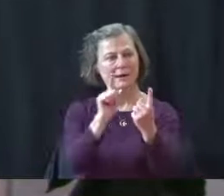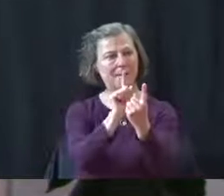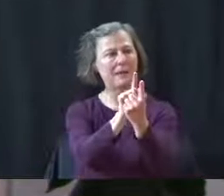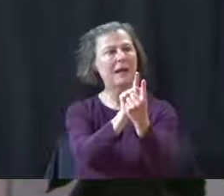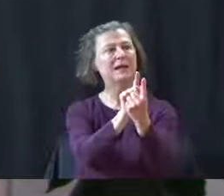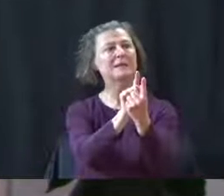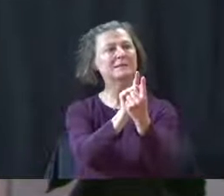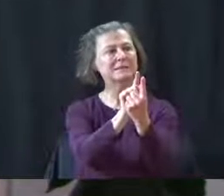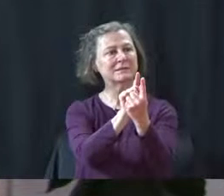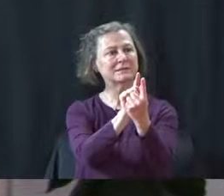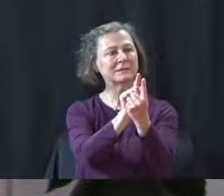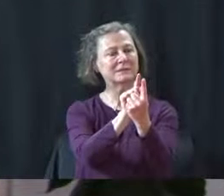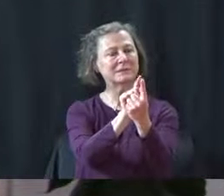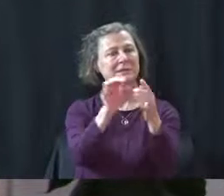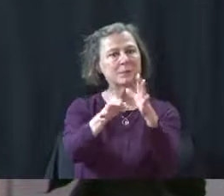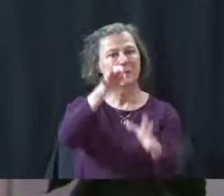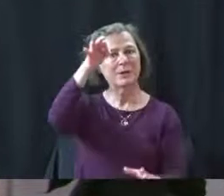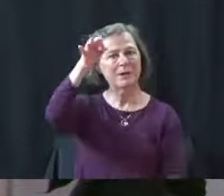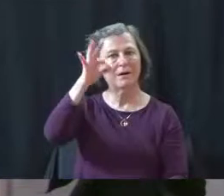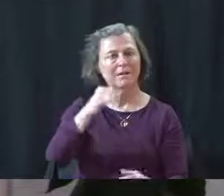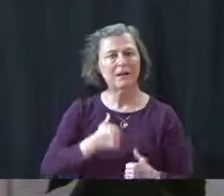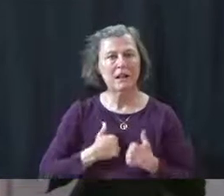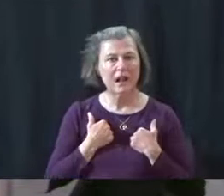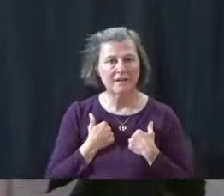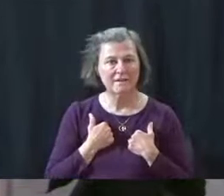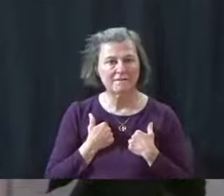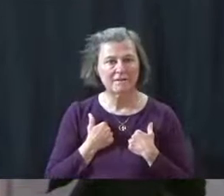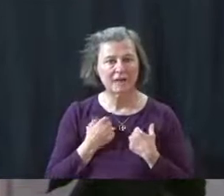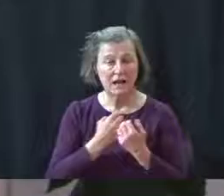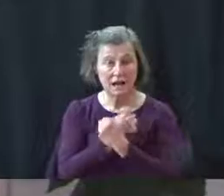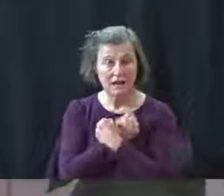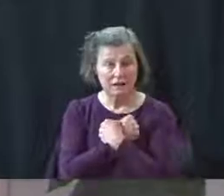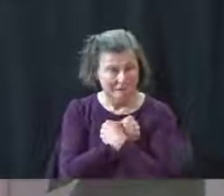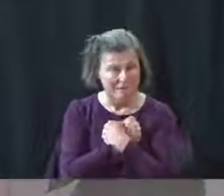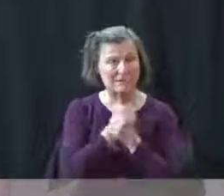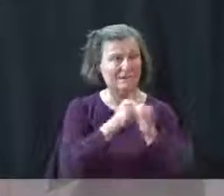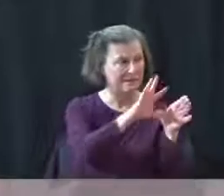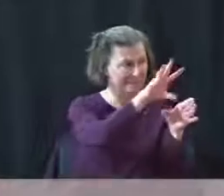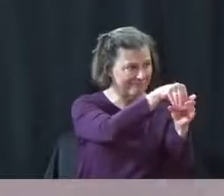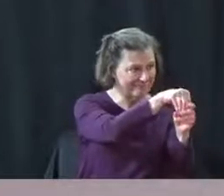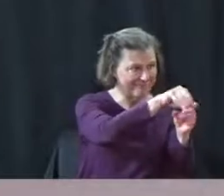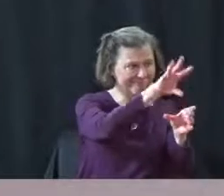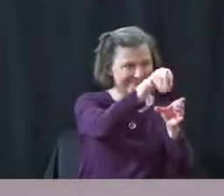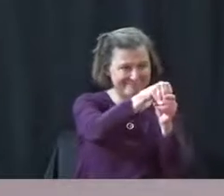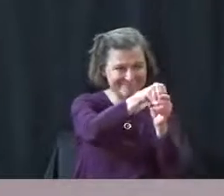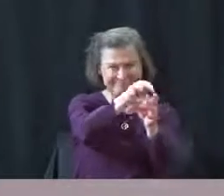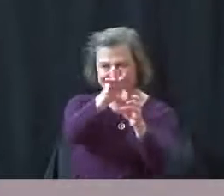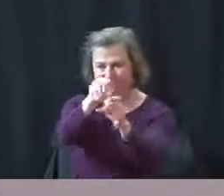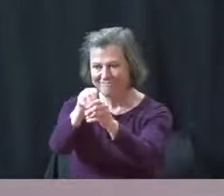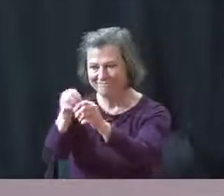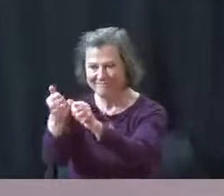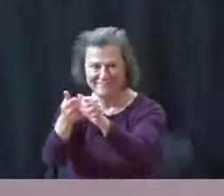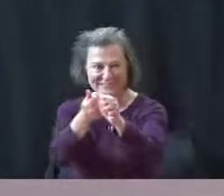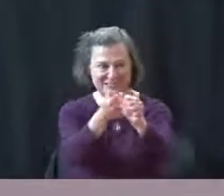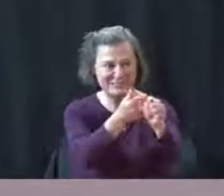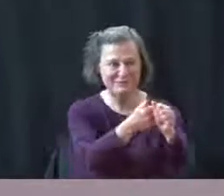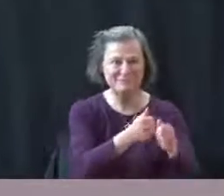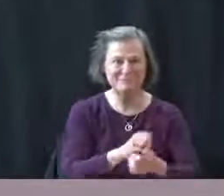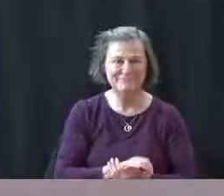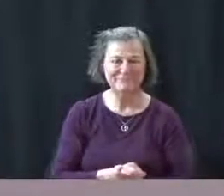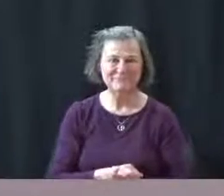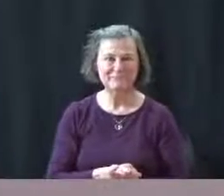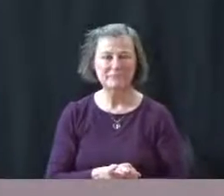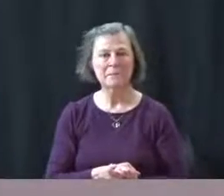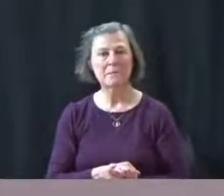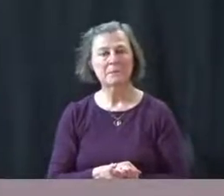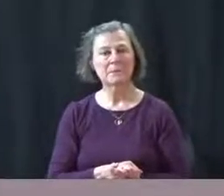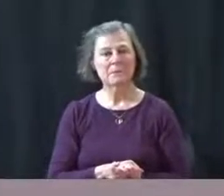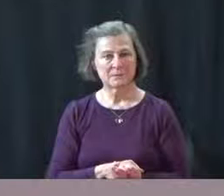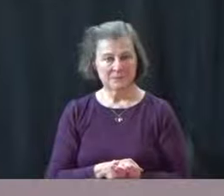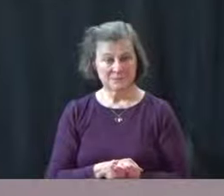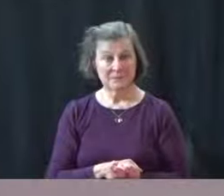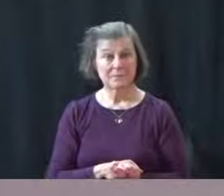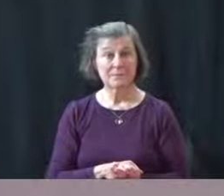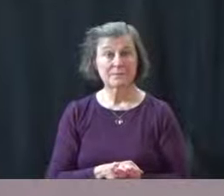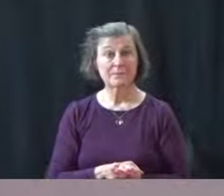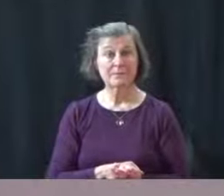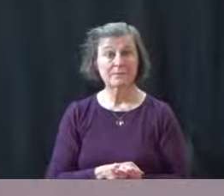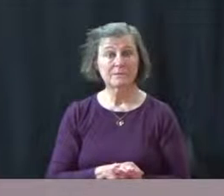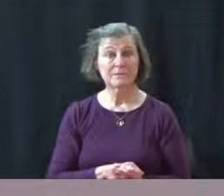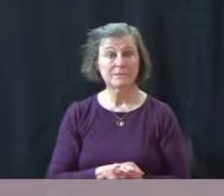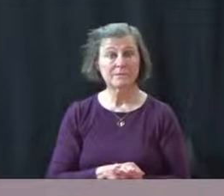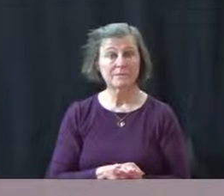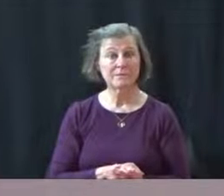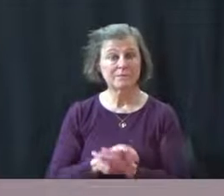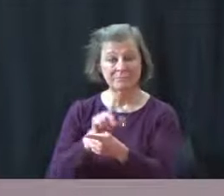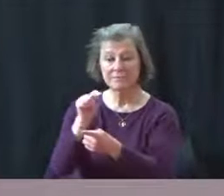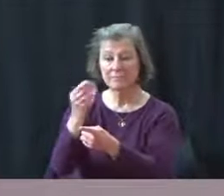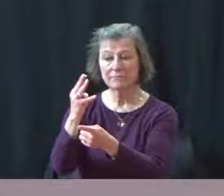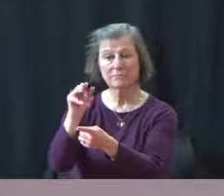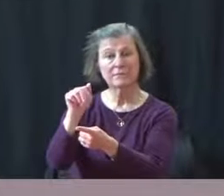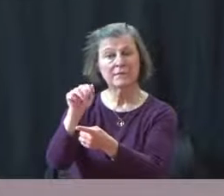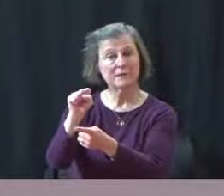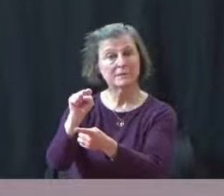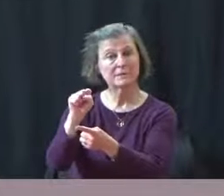love that is within each one of us Merton's long been one of my spiritual heroes.